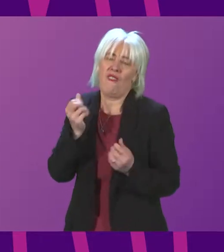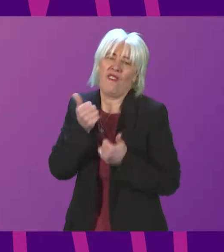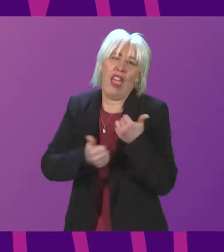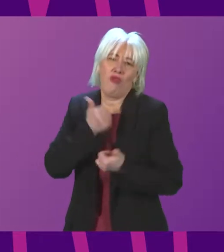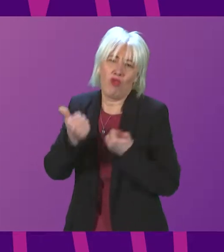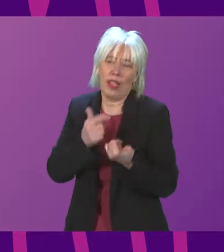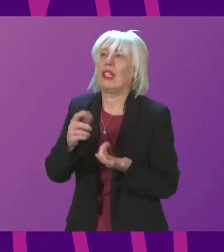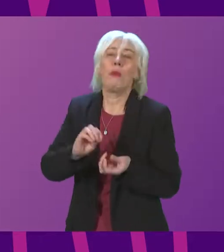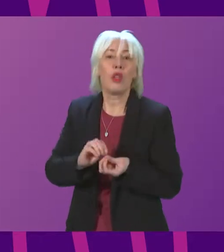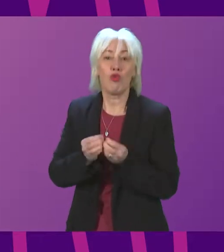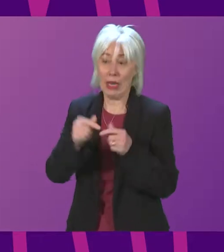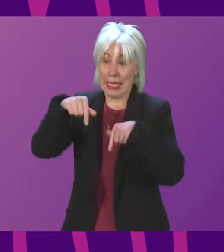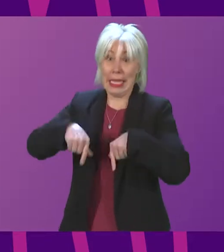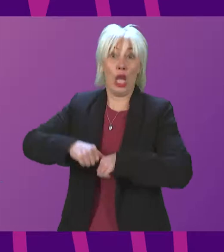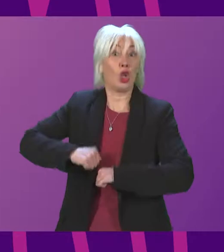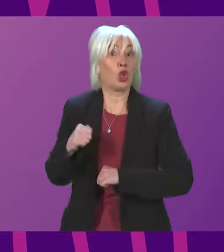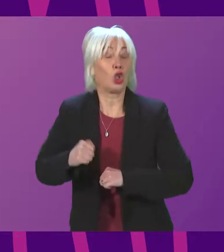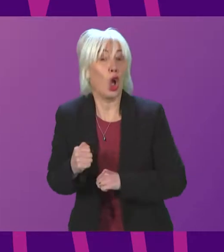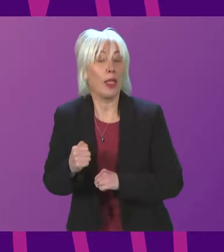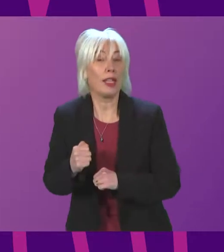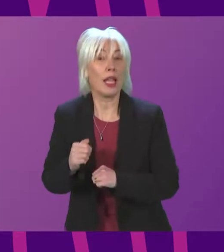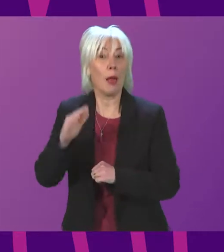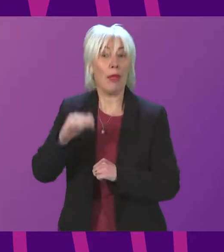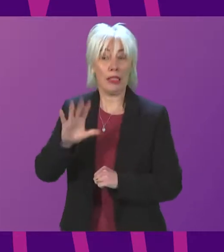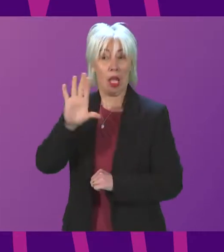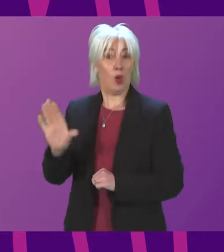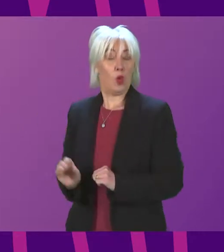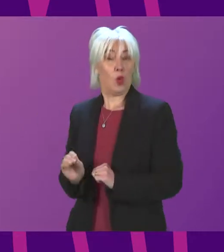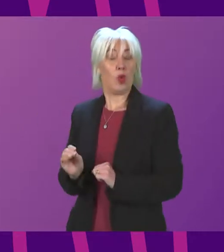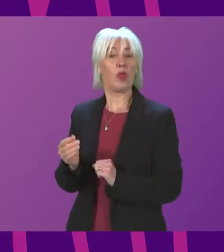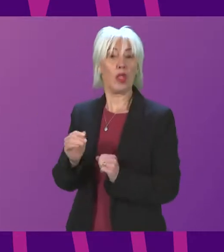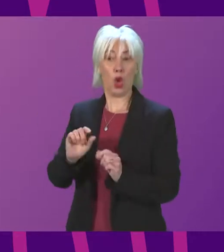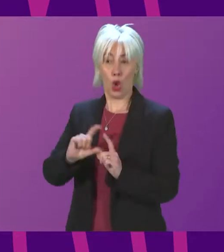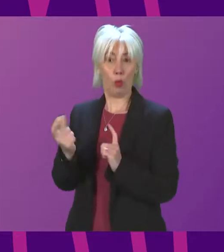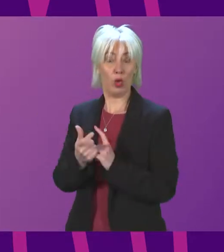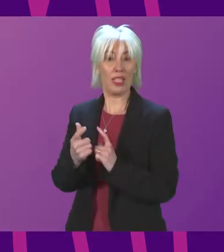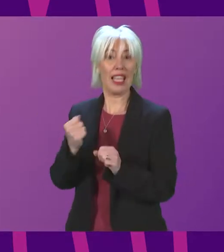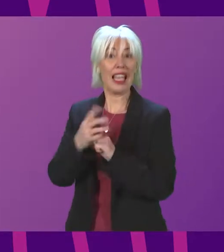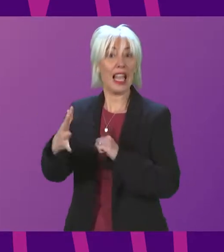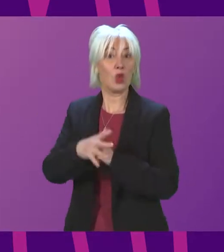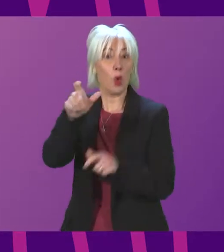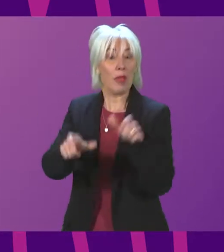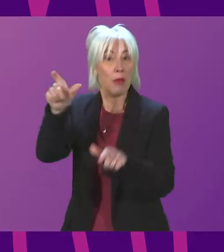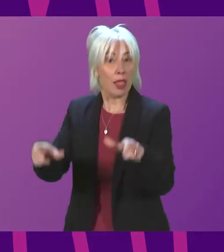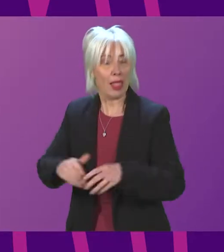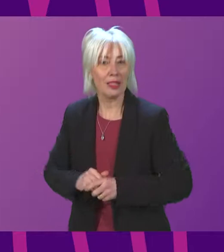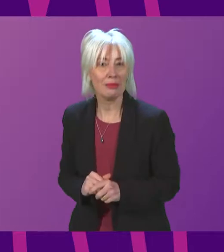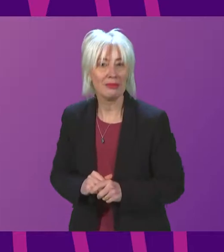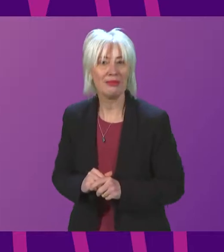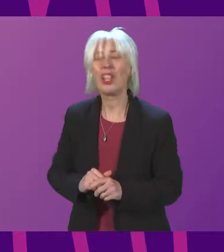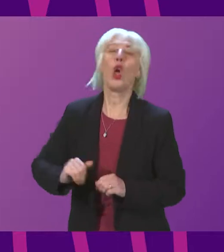in Scotland by the south Asian community and Glaswegians. Scotland is increasingly becoming